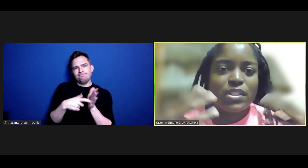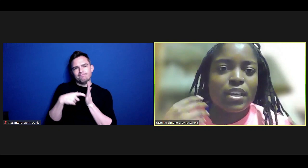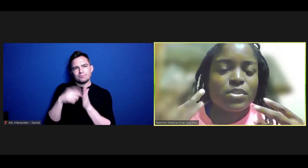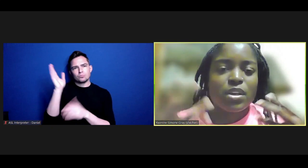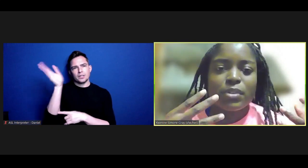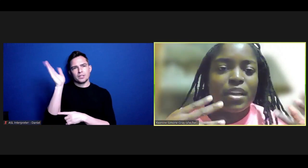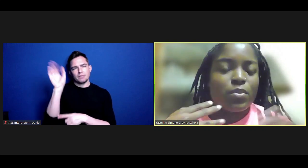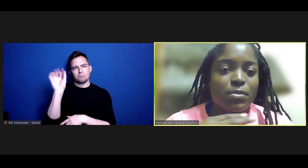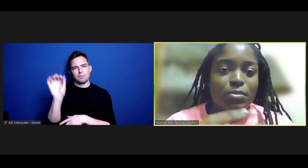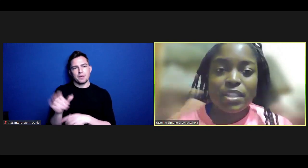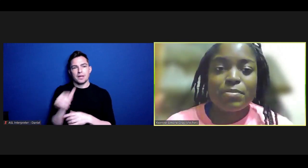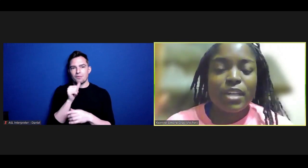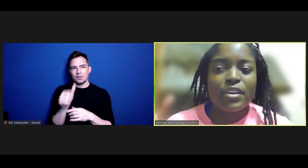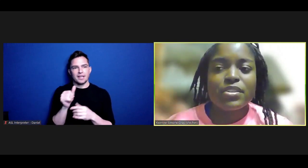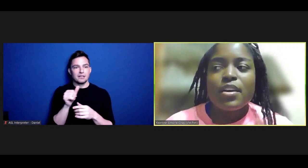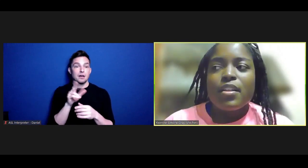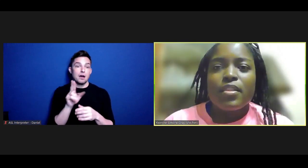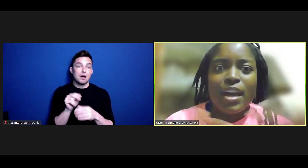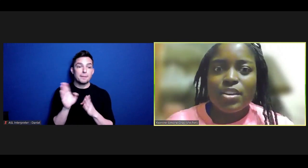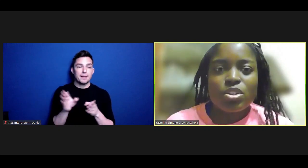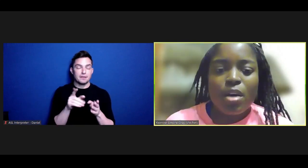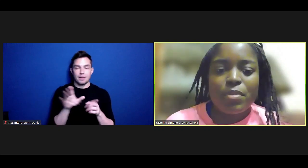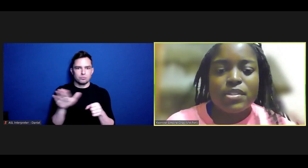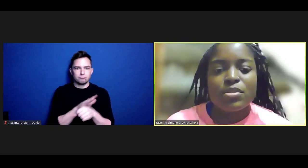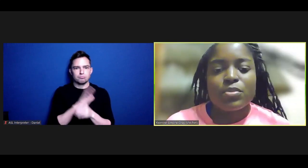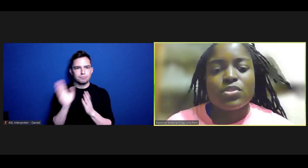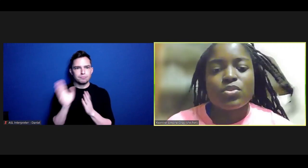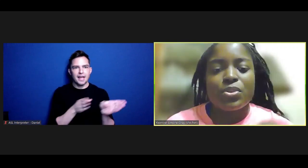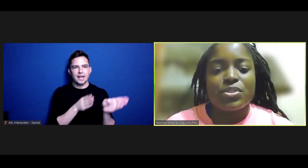it was unplanned, it was completely planned, that should not be acceptable in school. So